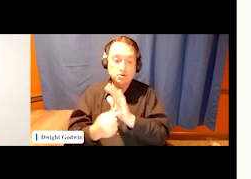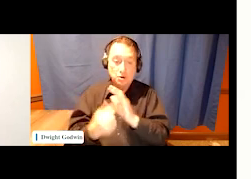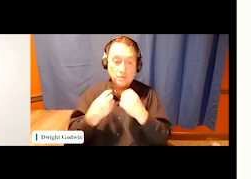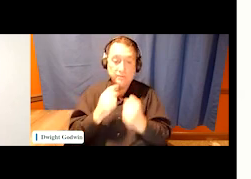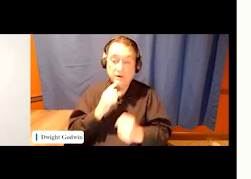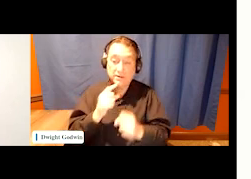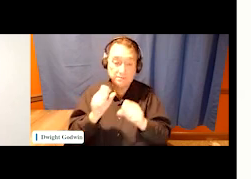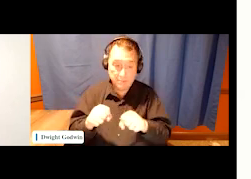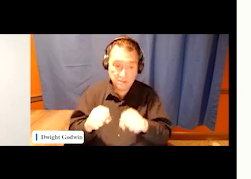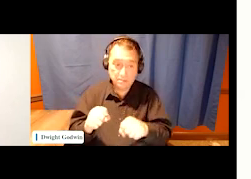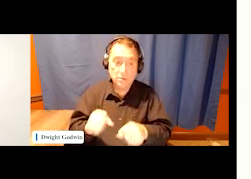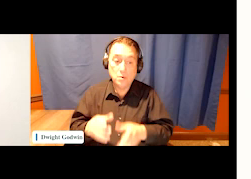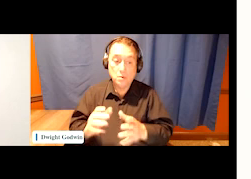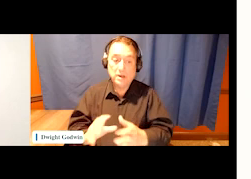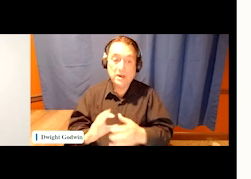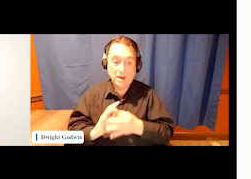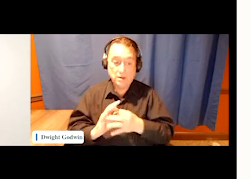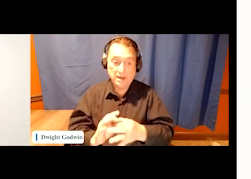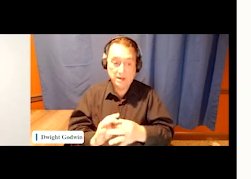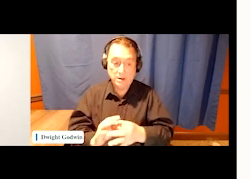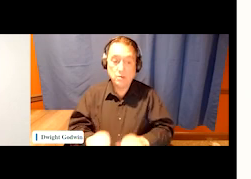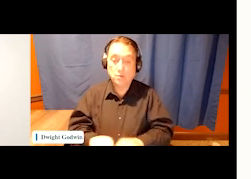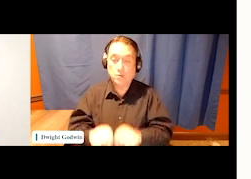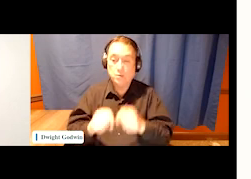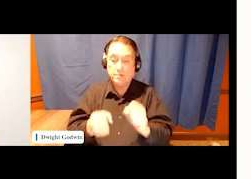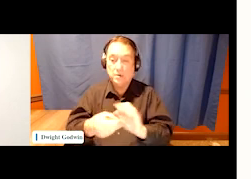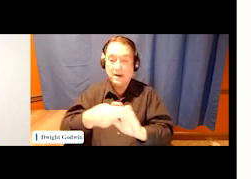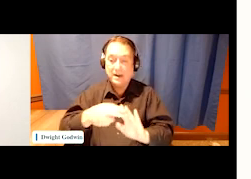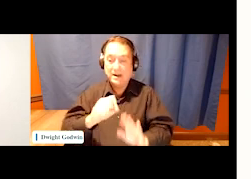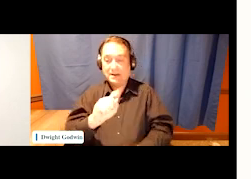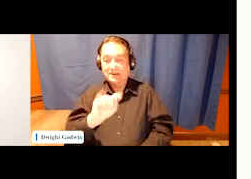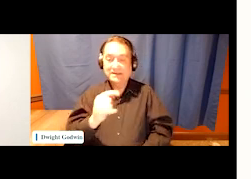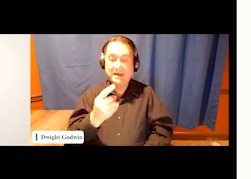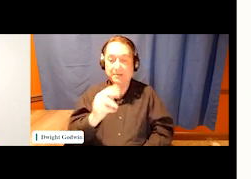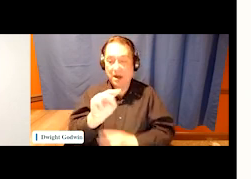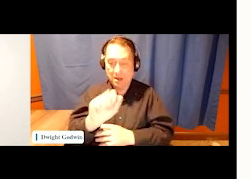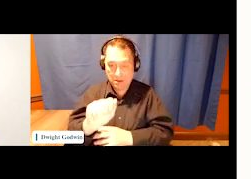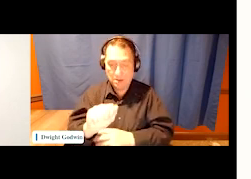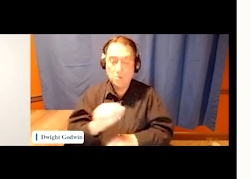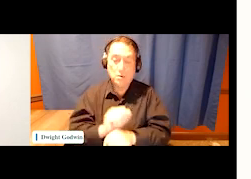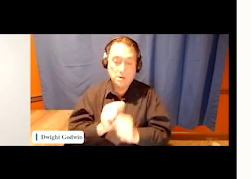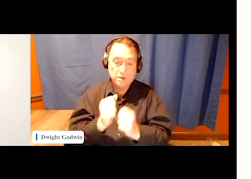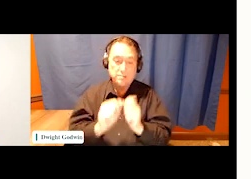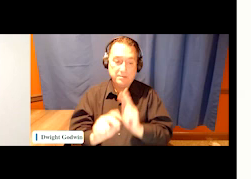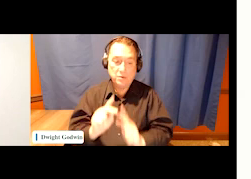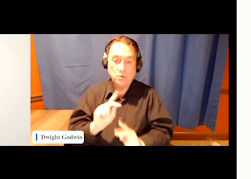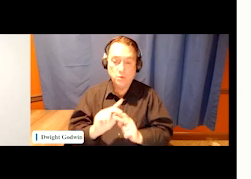We allow connection, we break stigma by working with people with substance use and mental health.